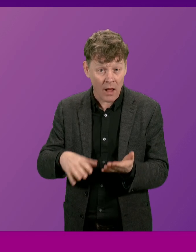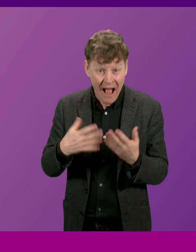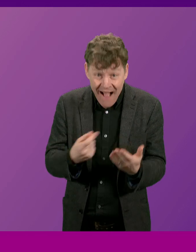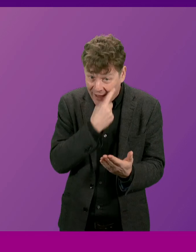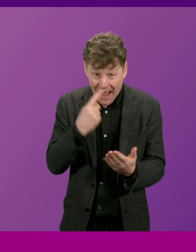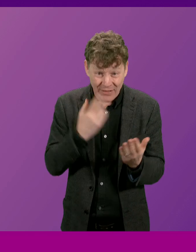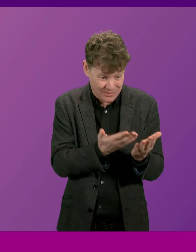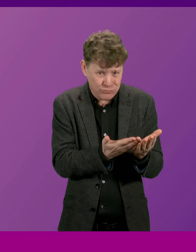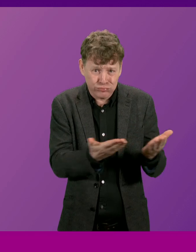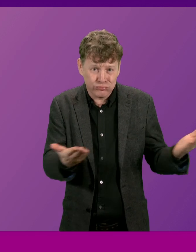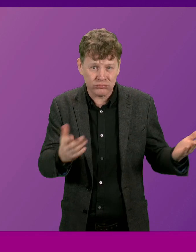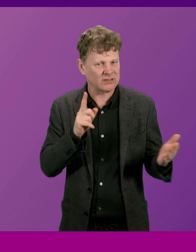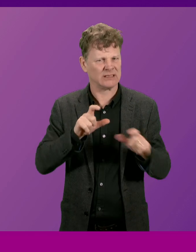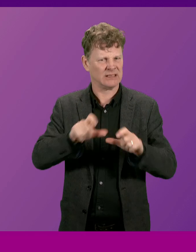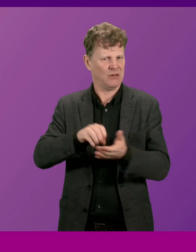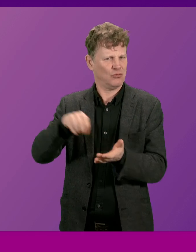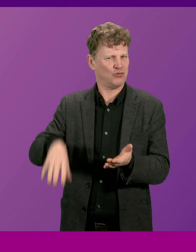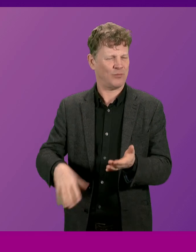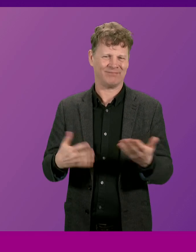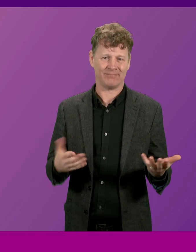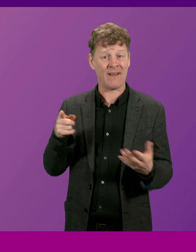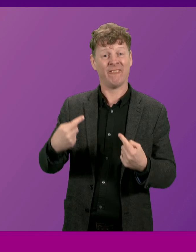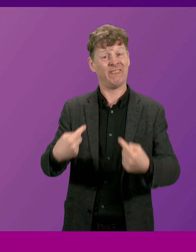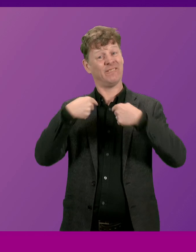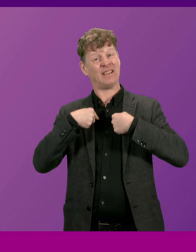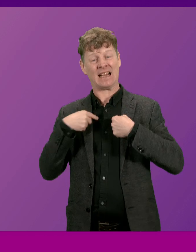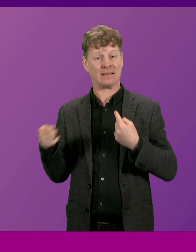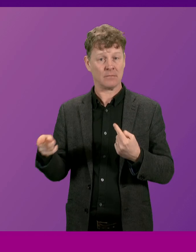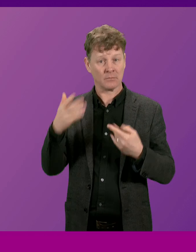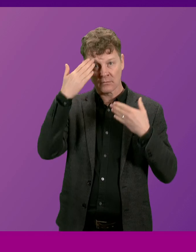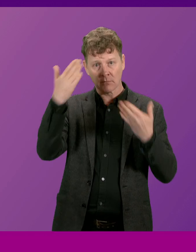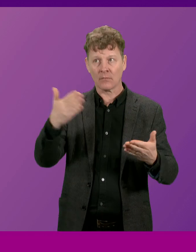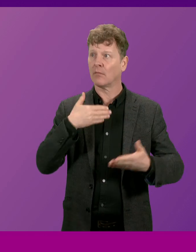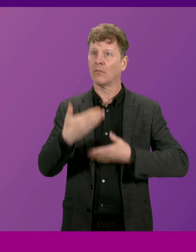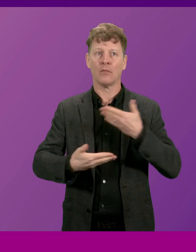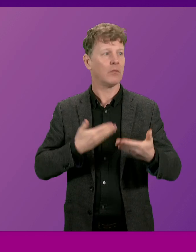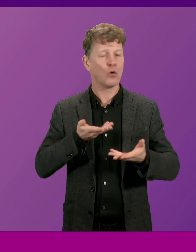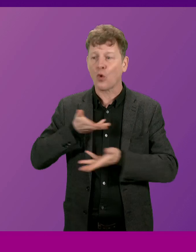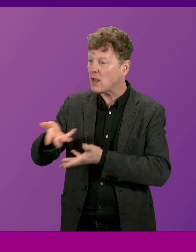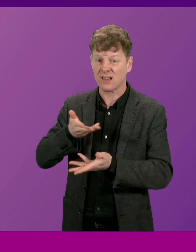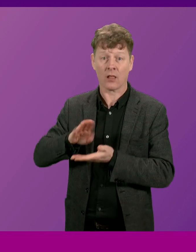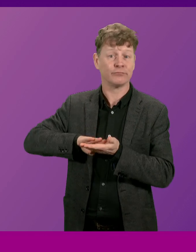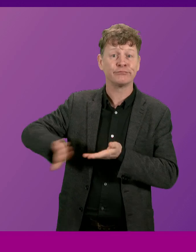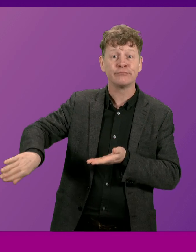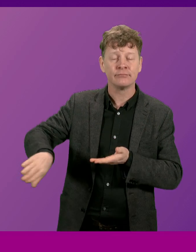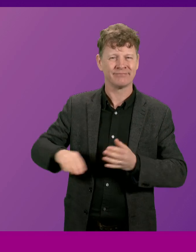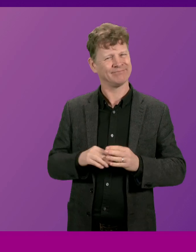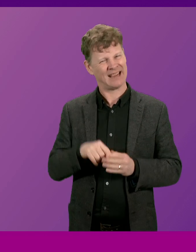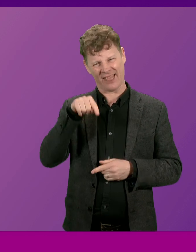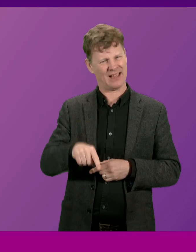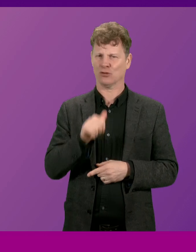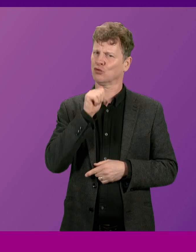overwhelming, and victims are routinely not told or consulted about that. That is not justice.